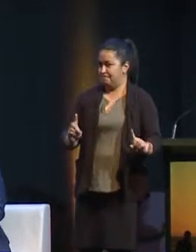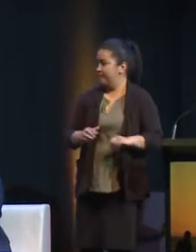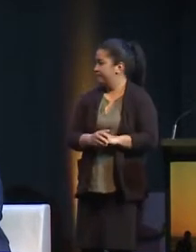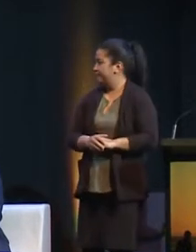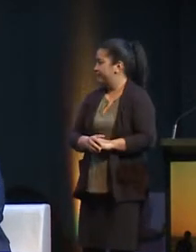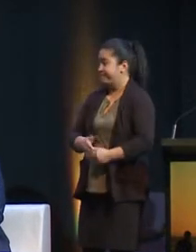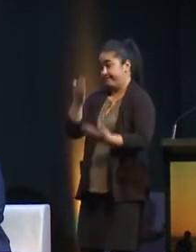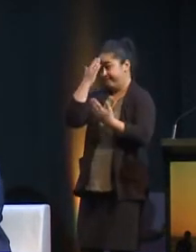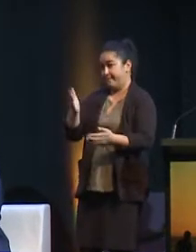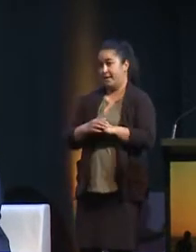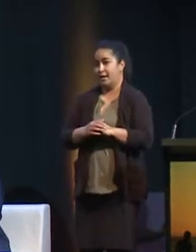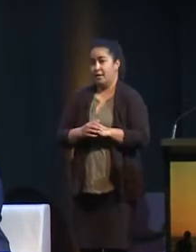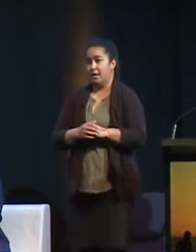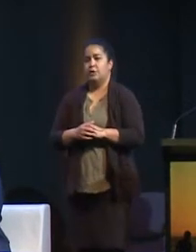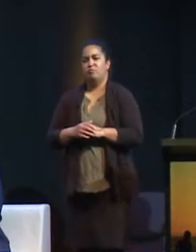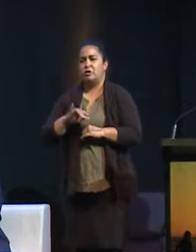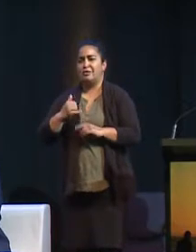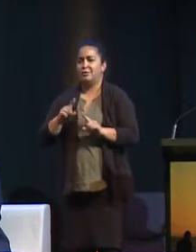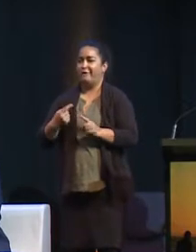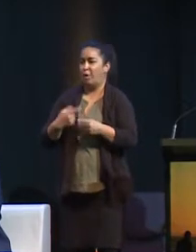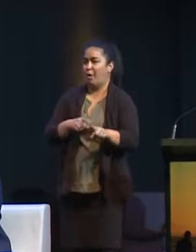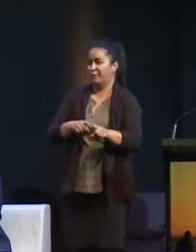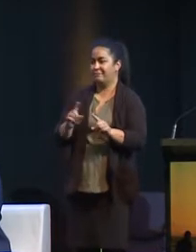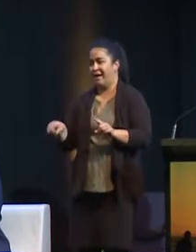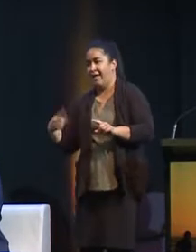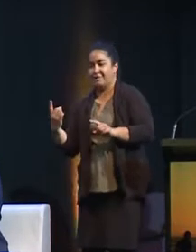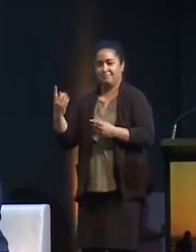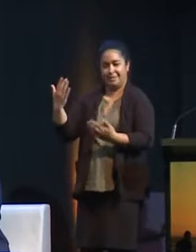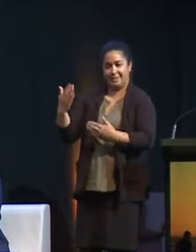back of what Whare, Glen and Jen have already talked about, there's a whole range of things